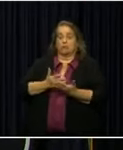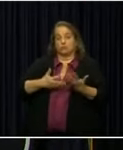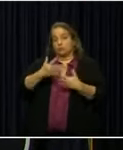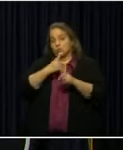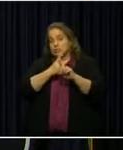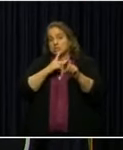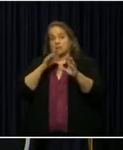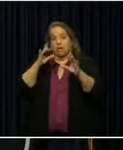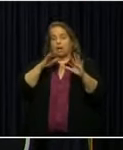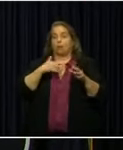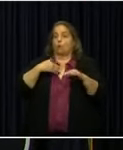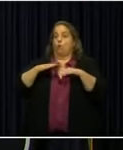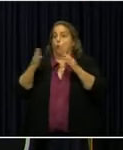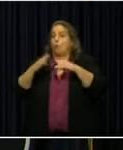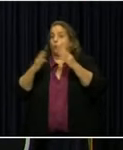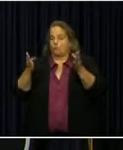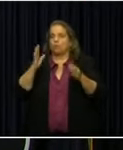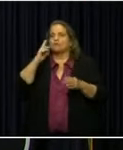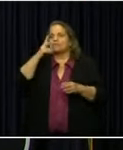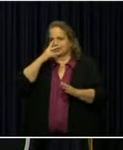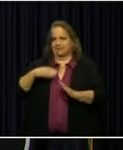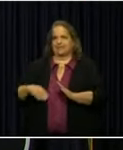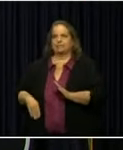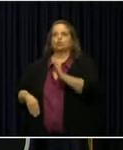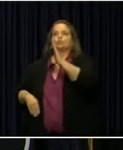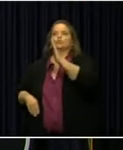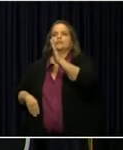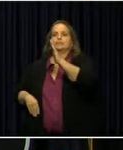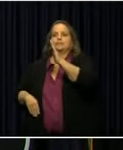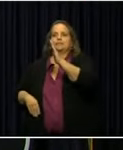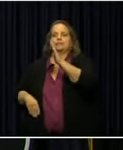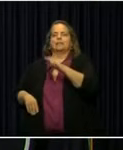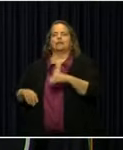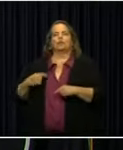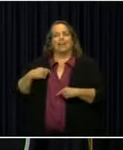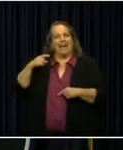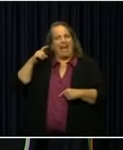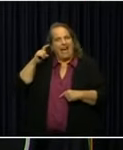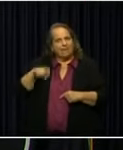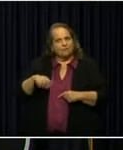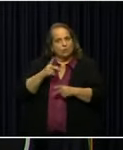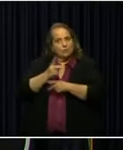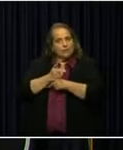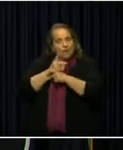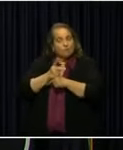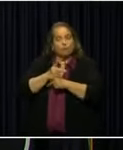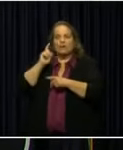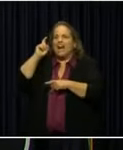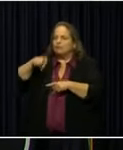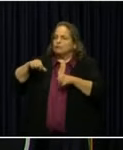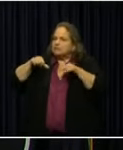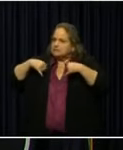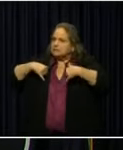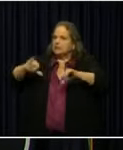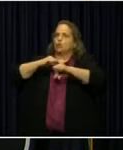HAVE TO STEP BACK AGAIN, AND WE DON'T WANT TO DO THAT. CAN WE GO TO THE NEXT ONE.